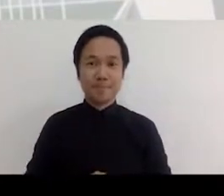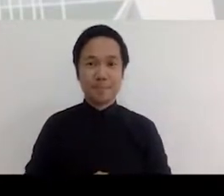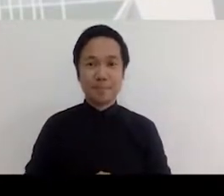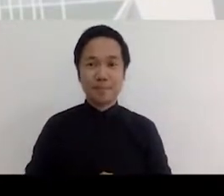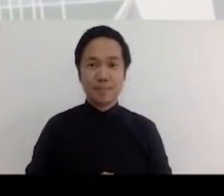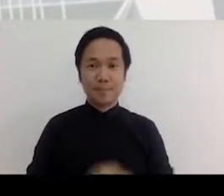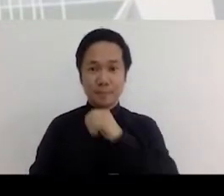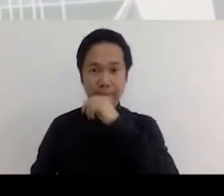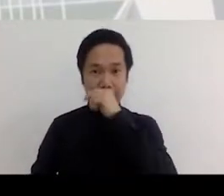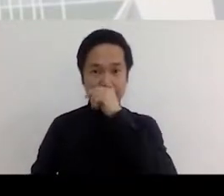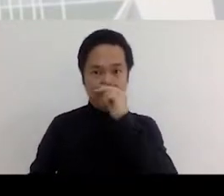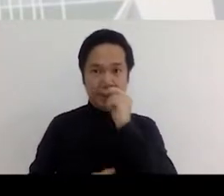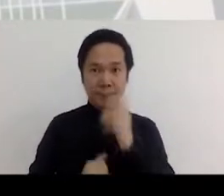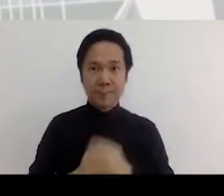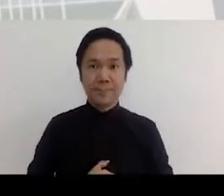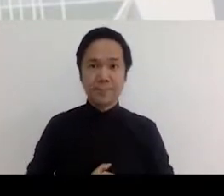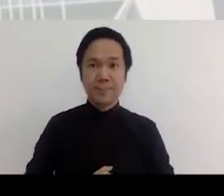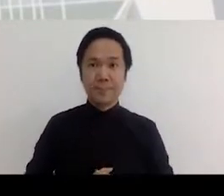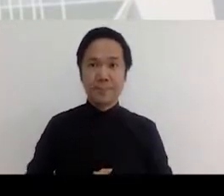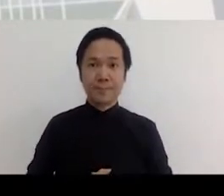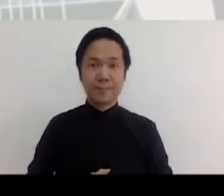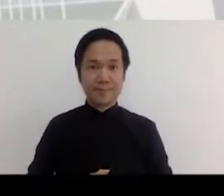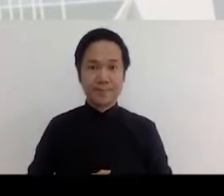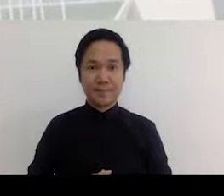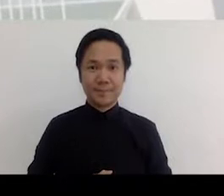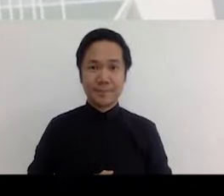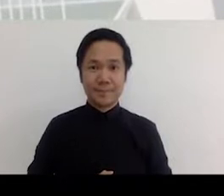We can't hear Mr. Nazmul yet.